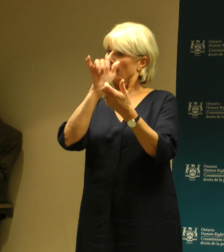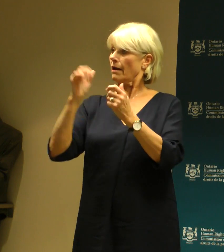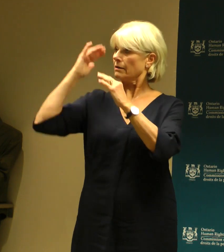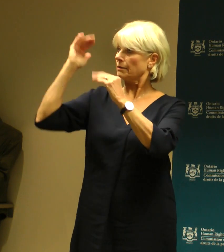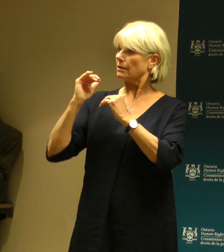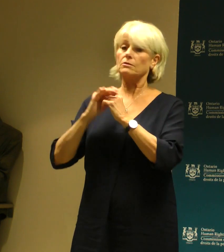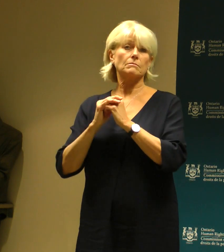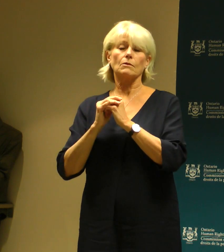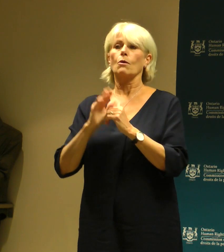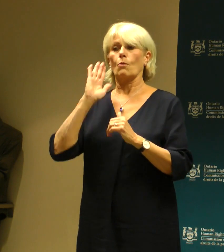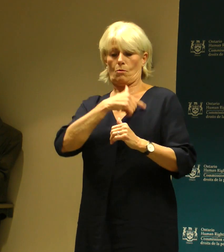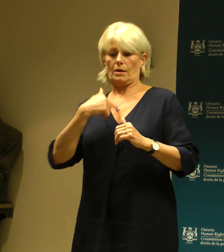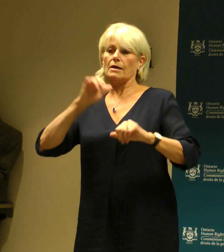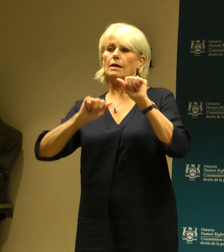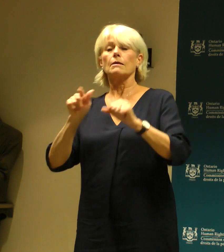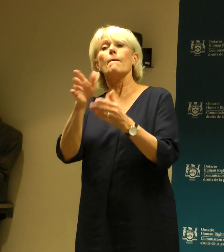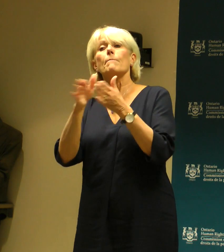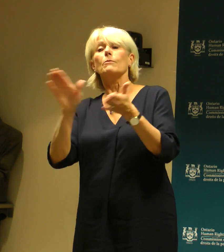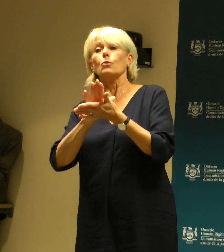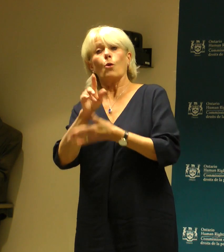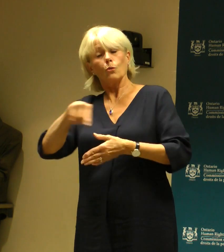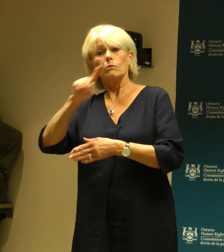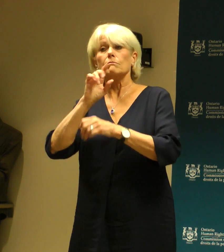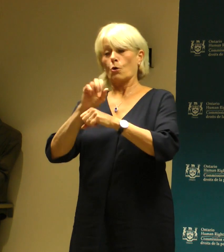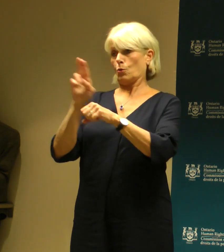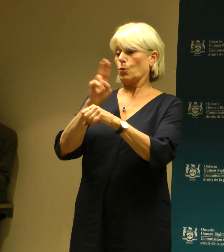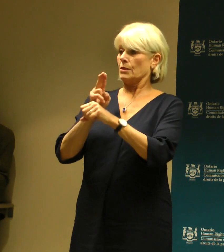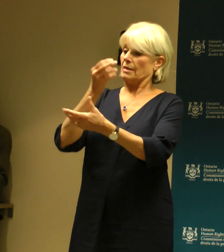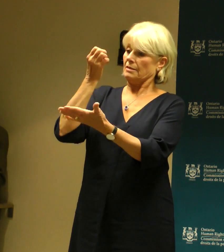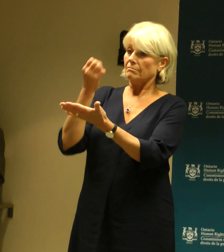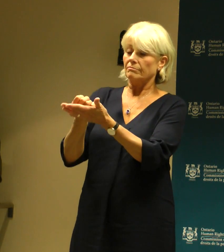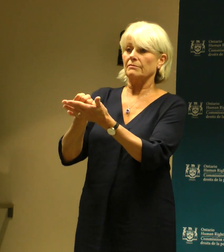We will assess whether public schools are using scientific, evidence-based approaches